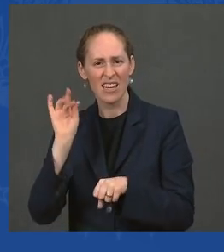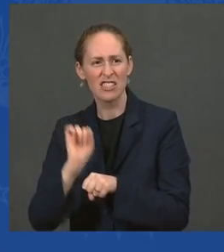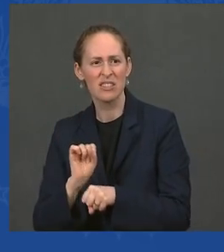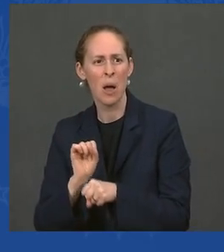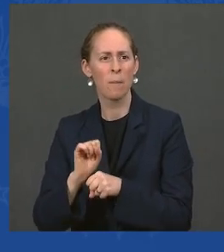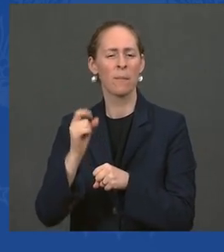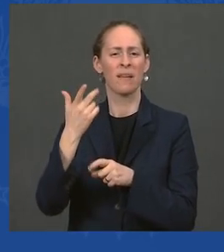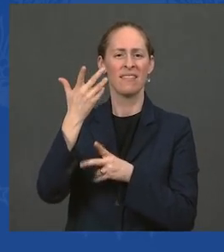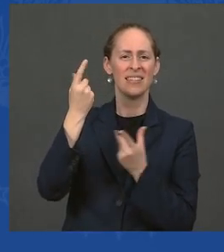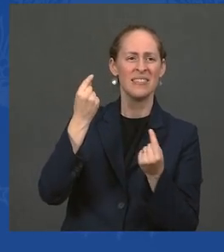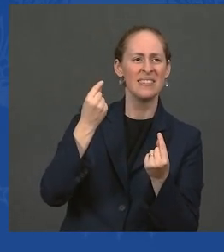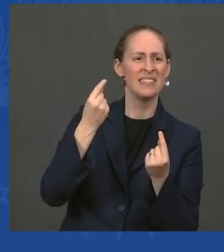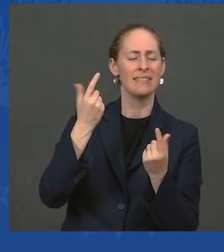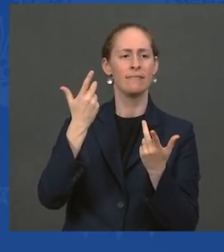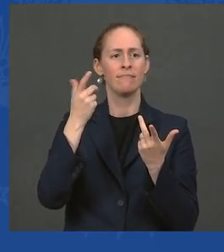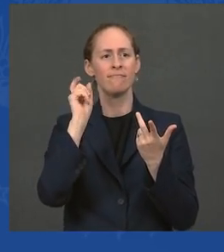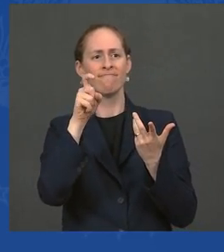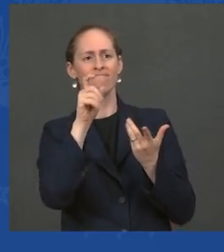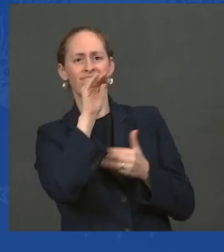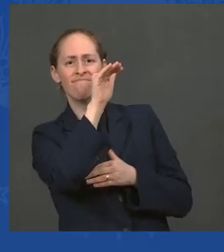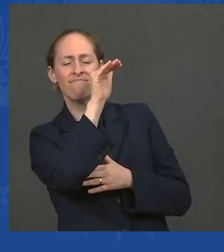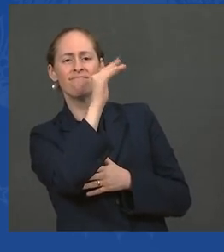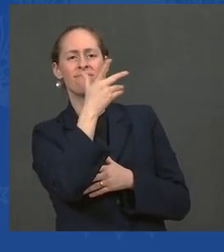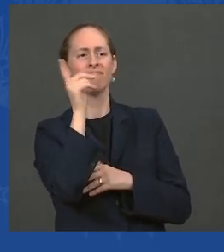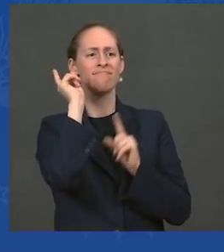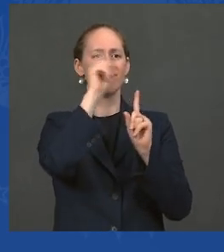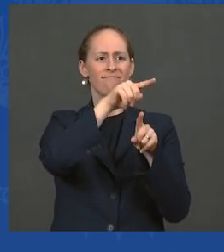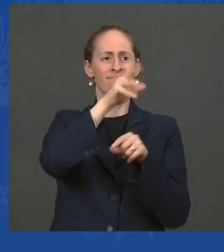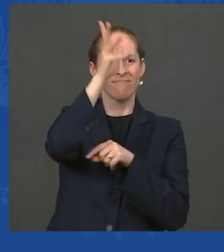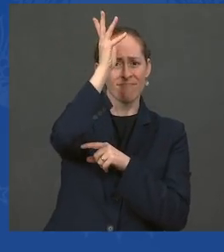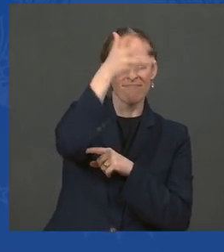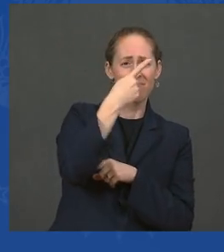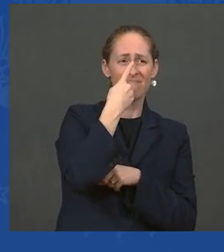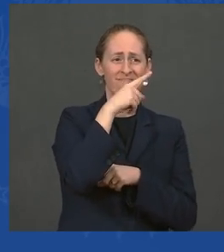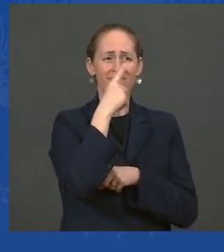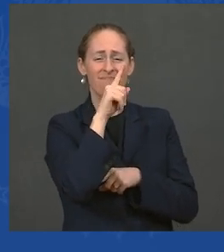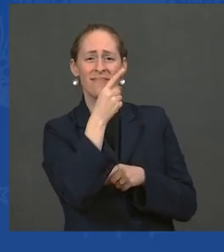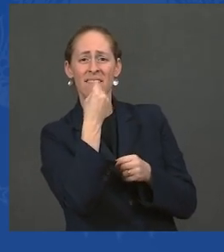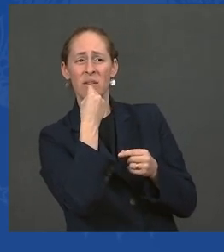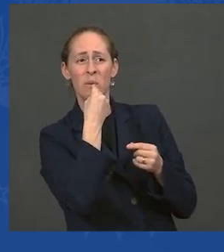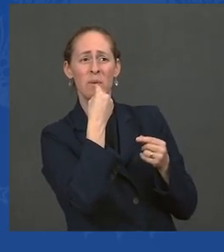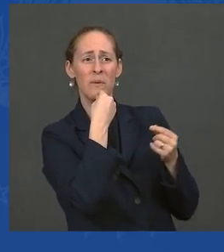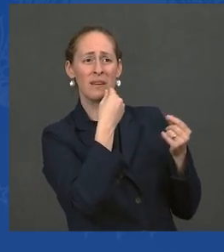and say, "Ambrose, is it -- can I leave Jean and the kids with you? I promise I'll make it up to you.